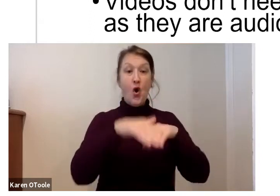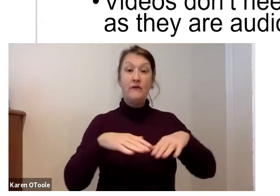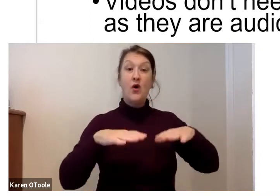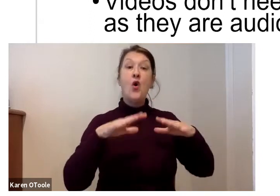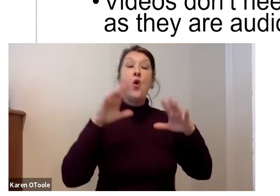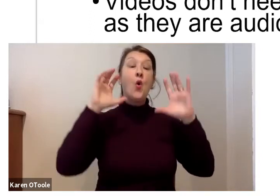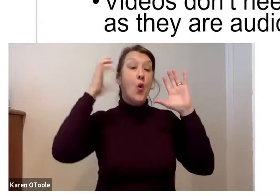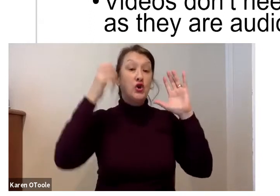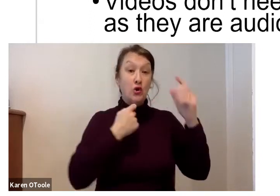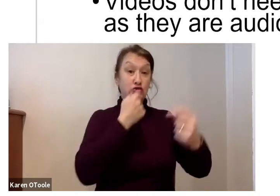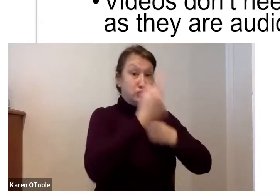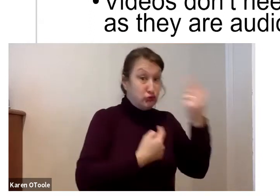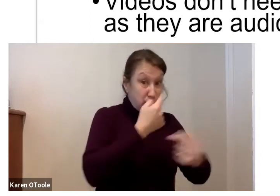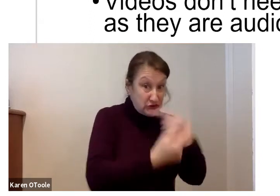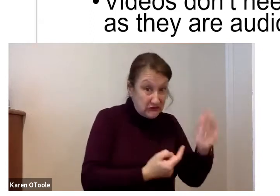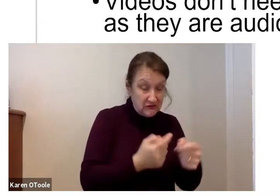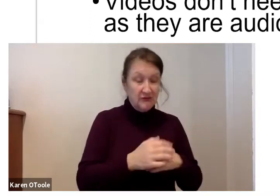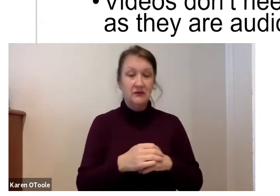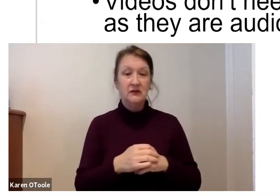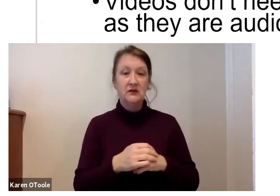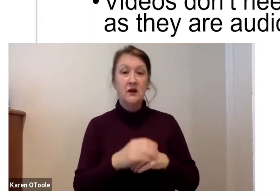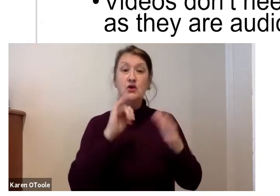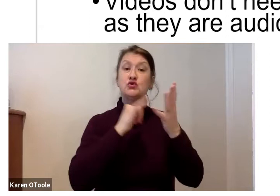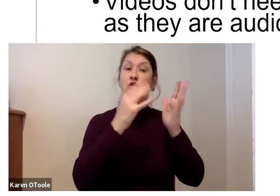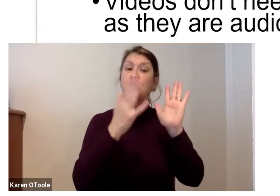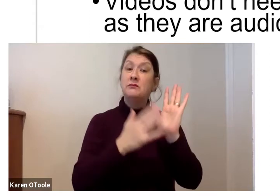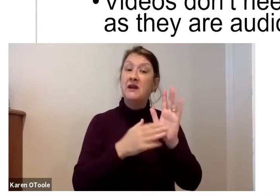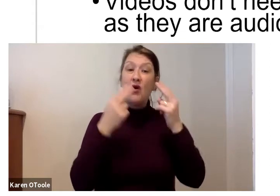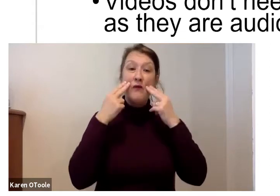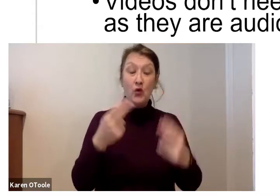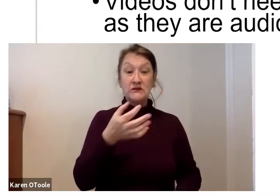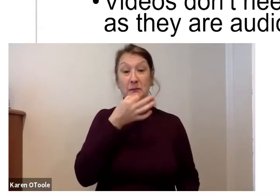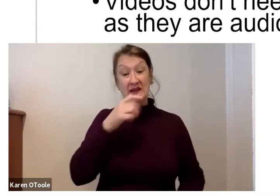Because social media is different from, videos I should say that on